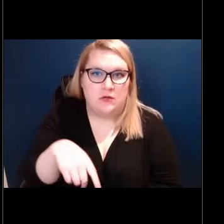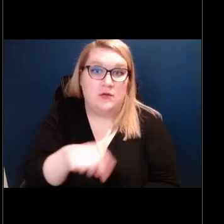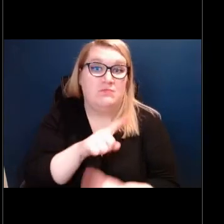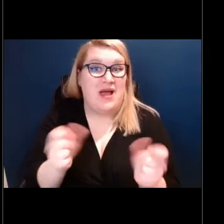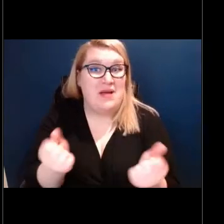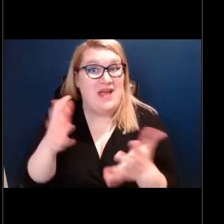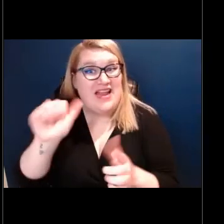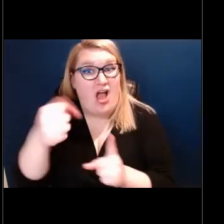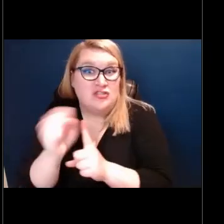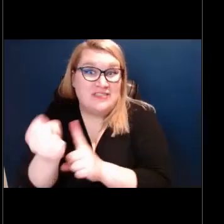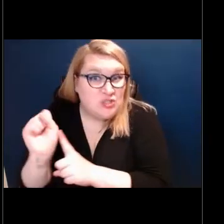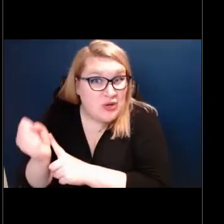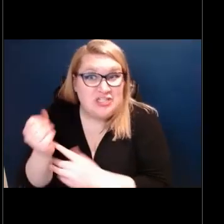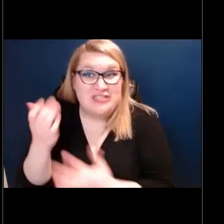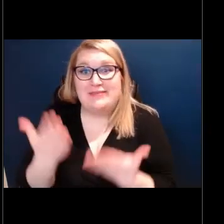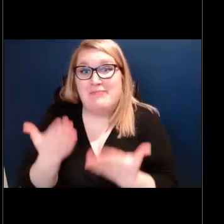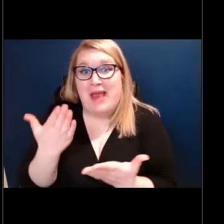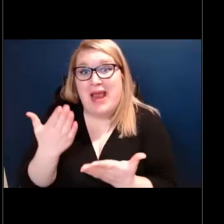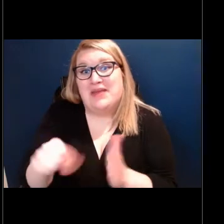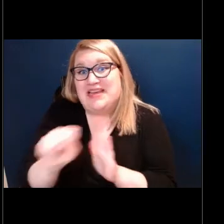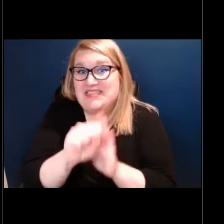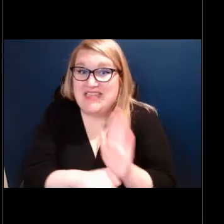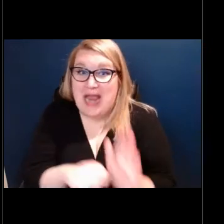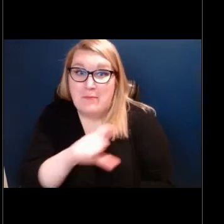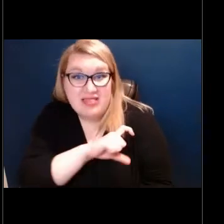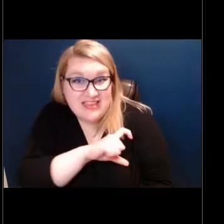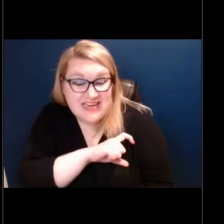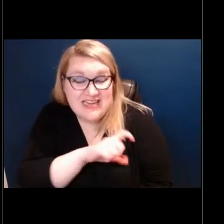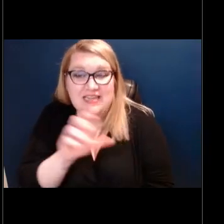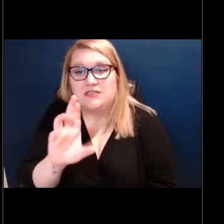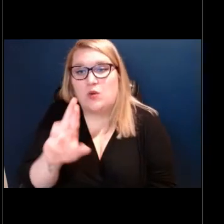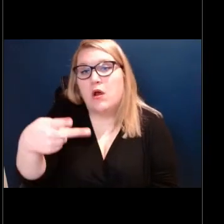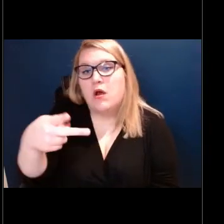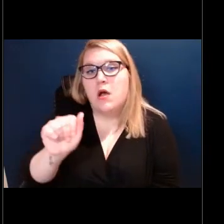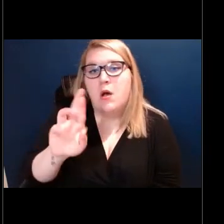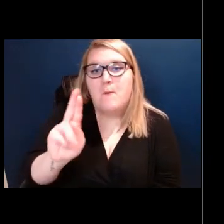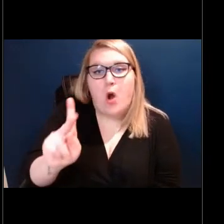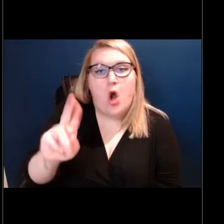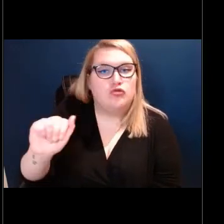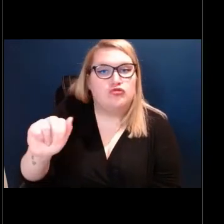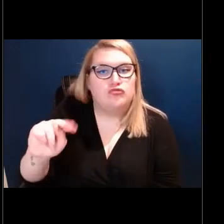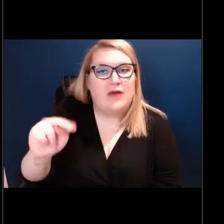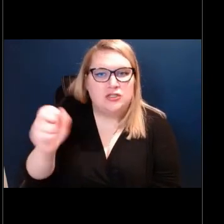it might be state police or park rangers who are the appropriate rescue authorities.